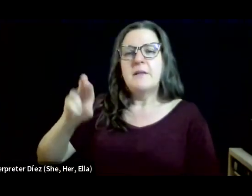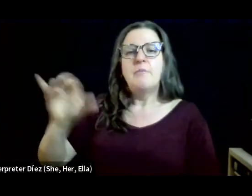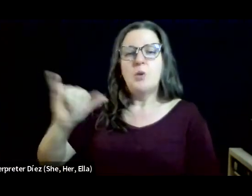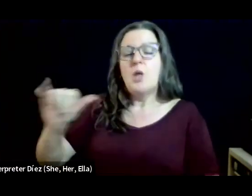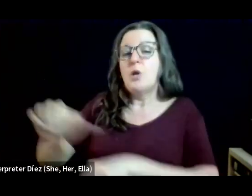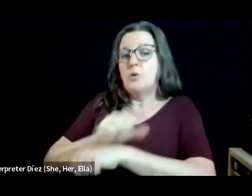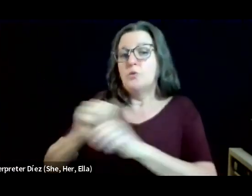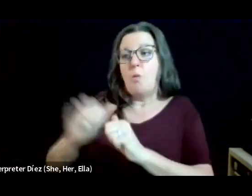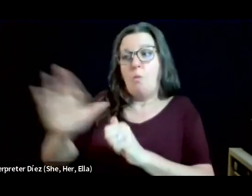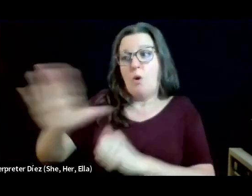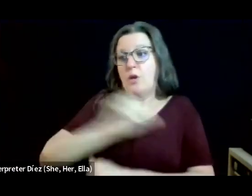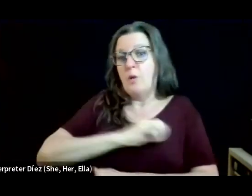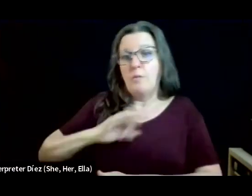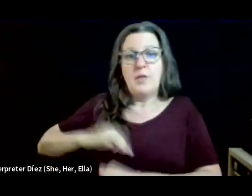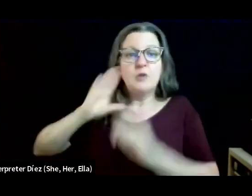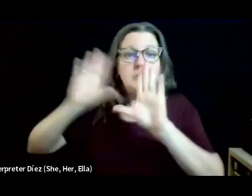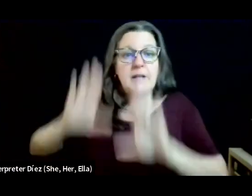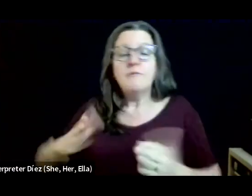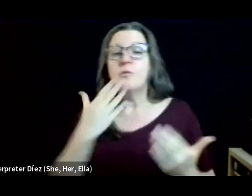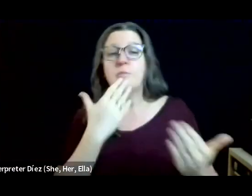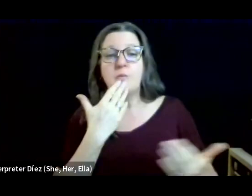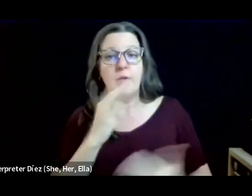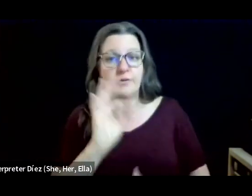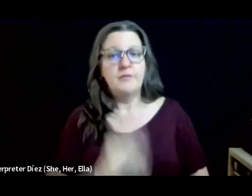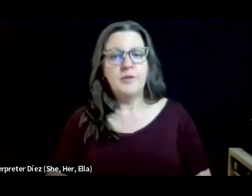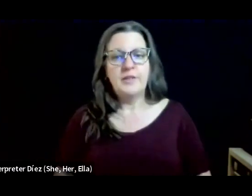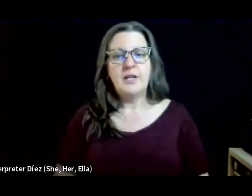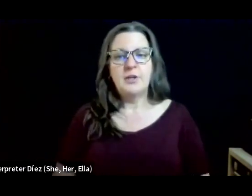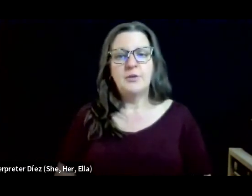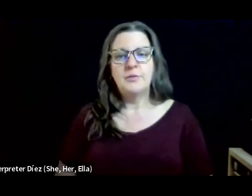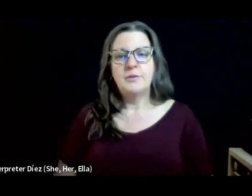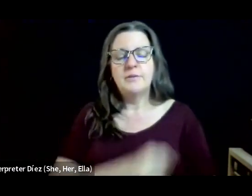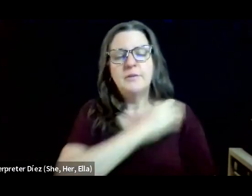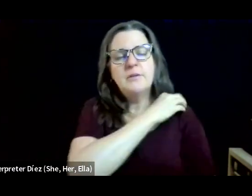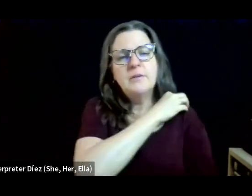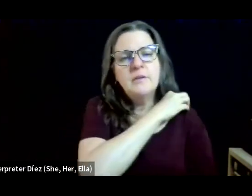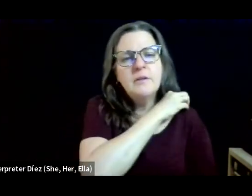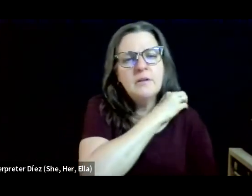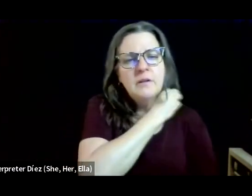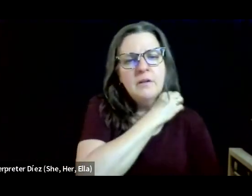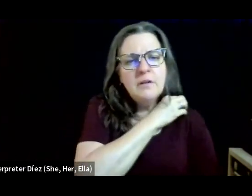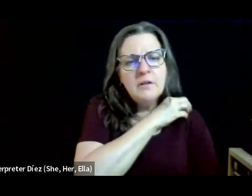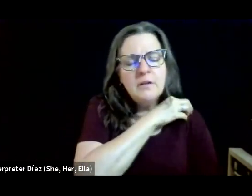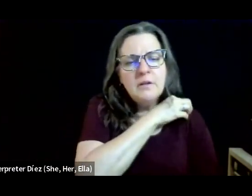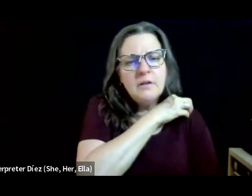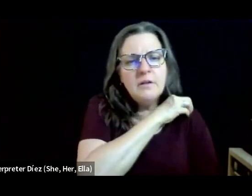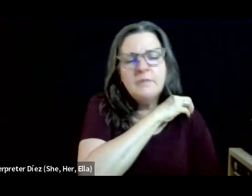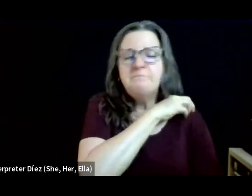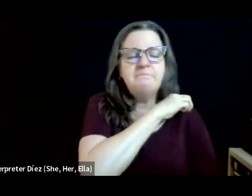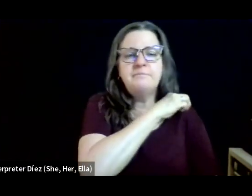Thank you. Thank you very much. Okay.